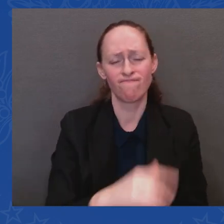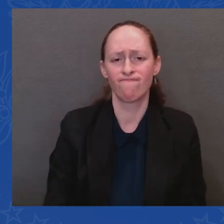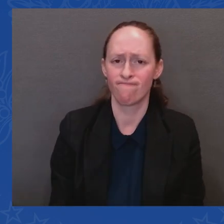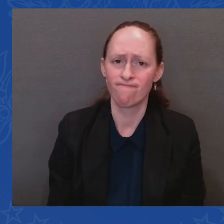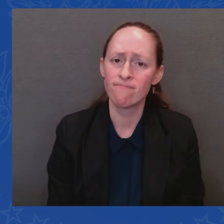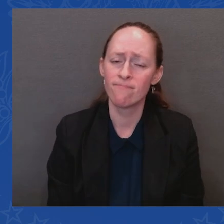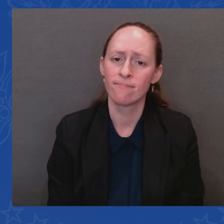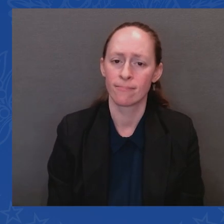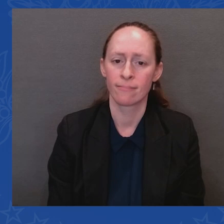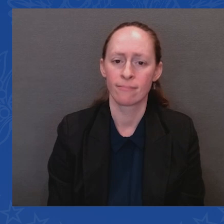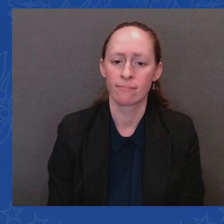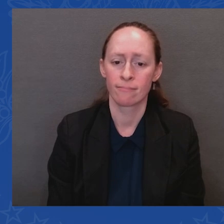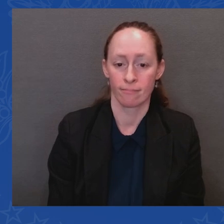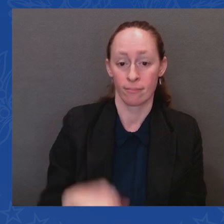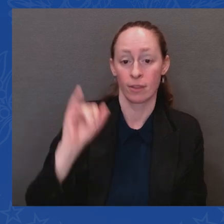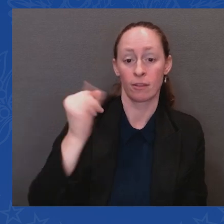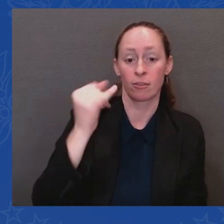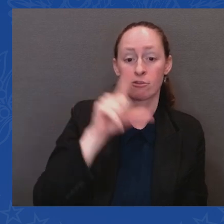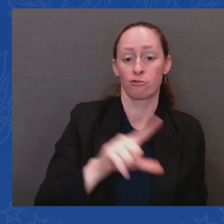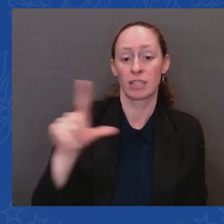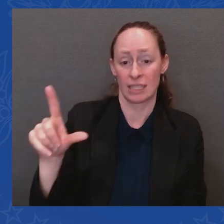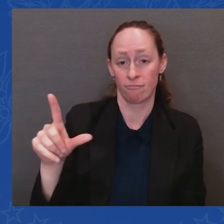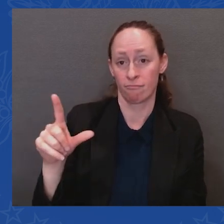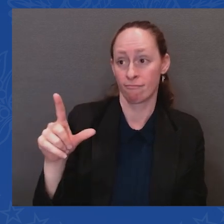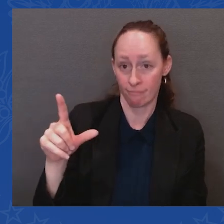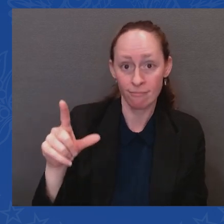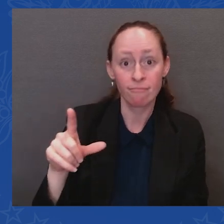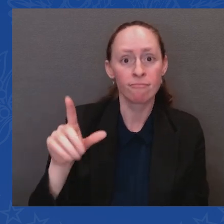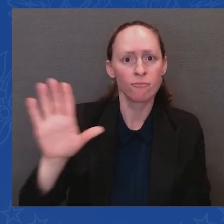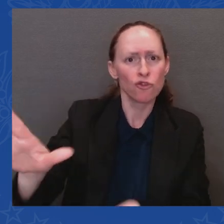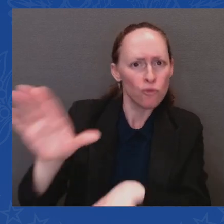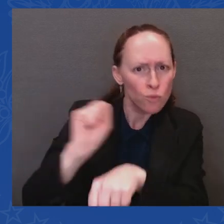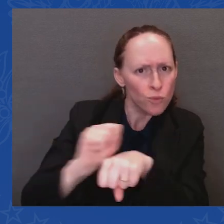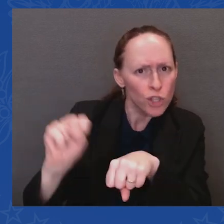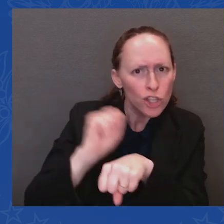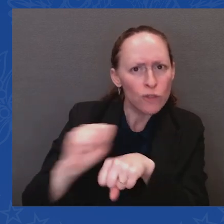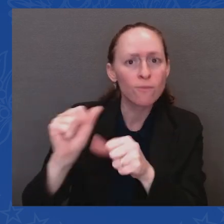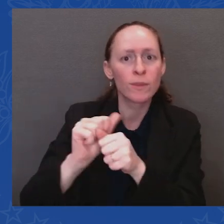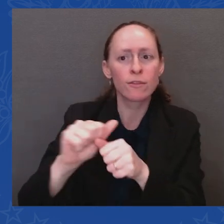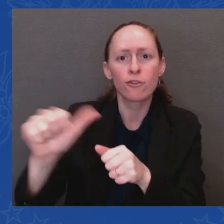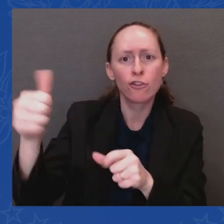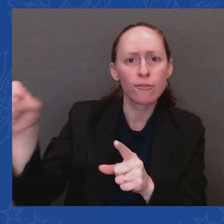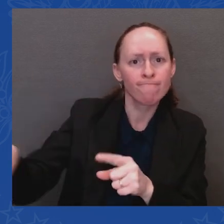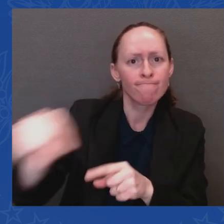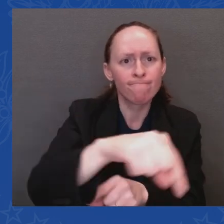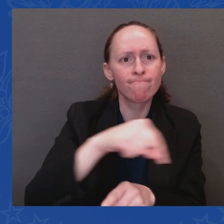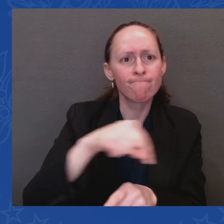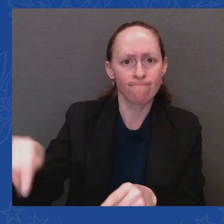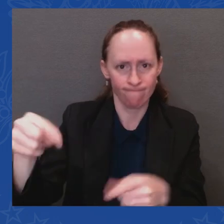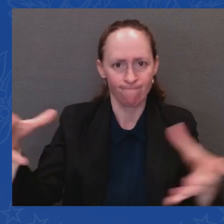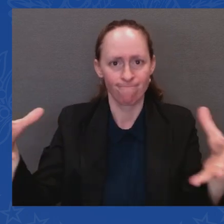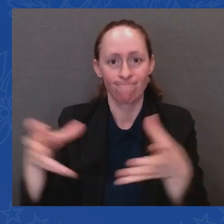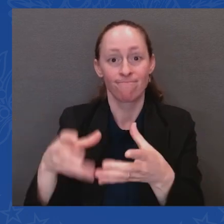Through Jill's work and others in Joining Forces, we've also announced the most comprehensive set of actions